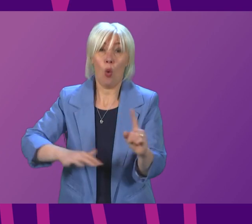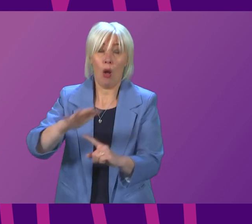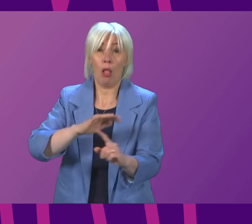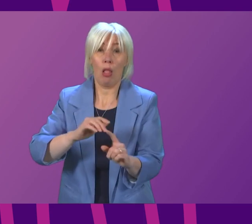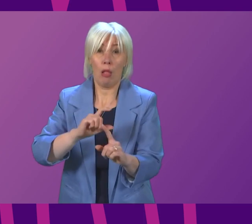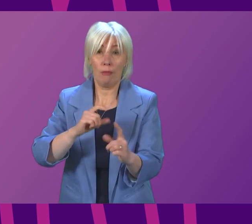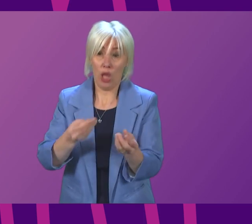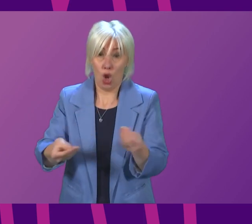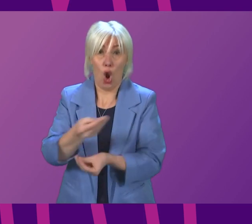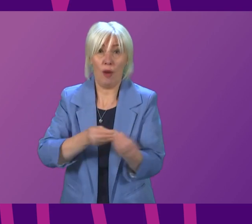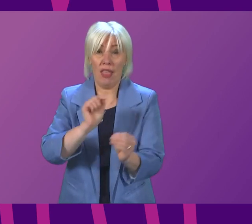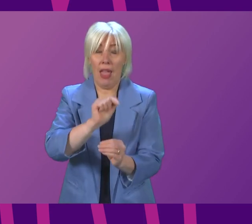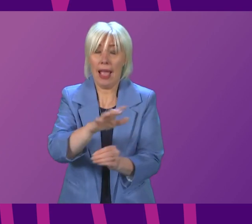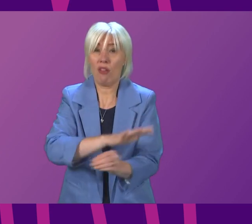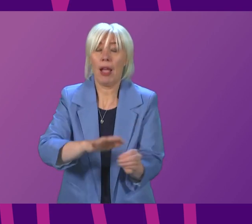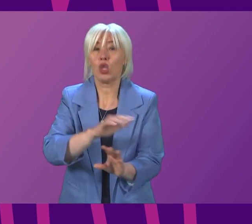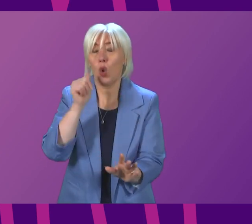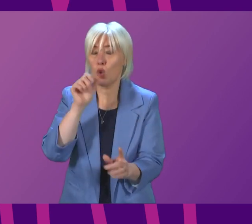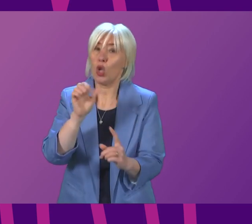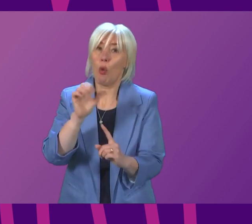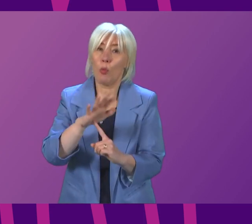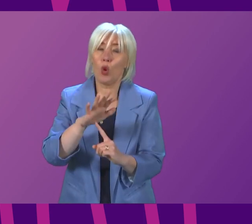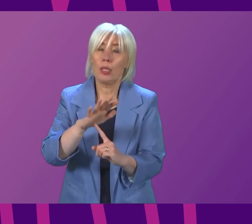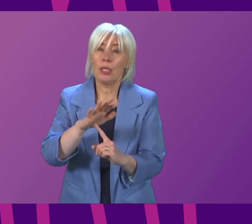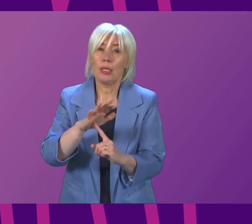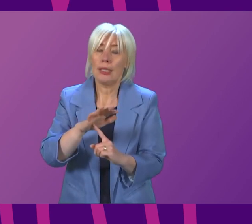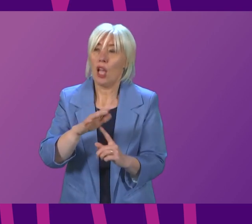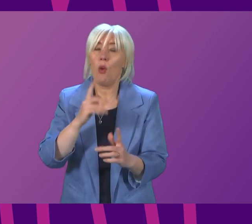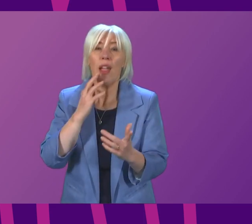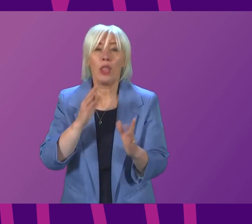As the station is decommissioned, it is important that we support that green transition, to